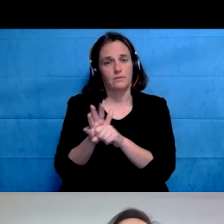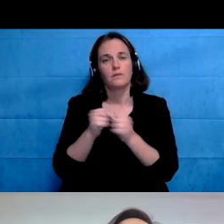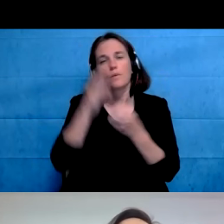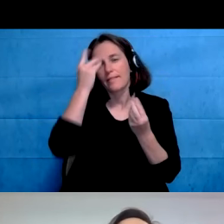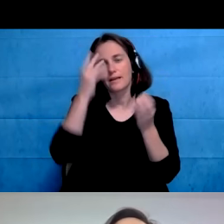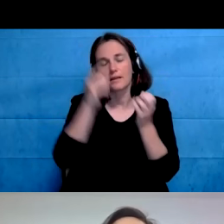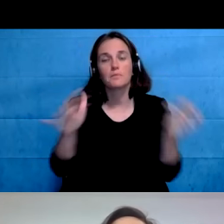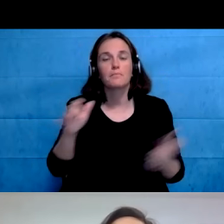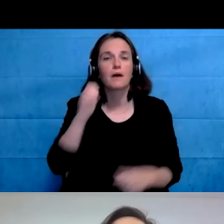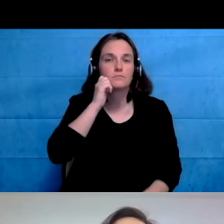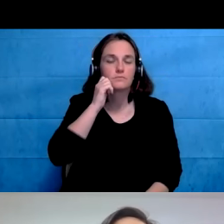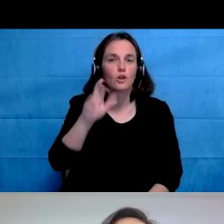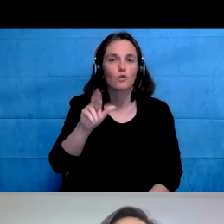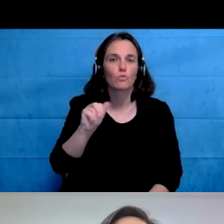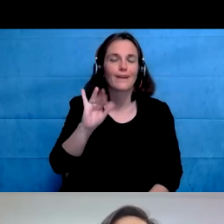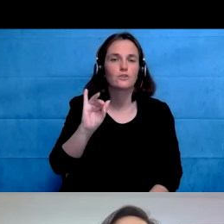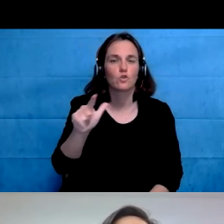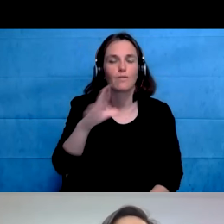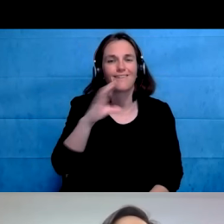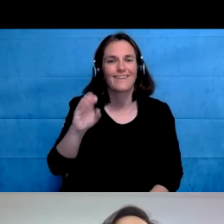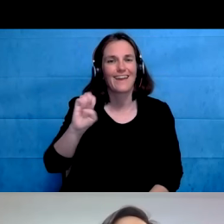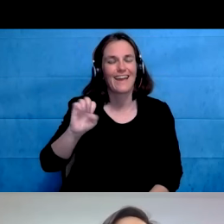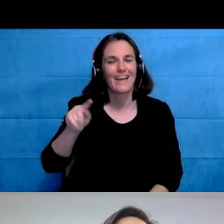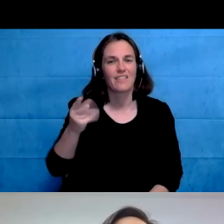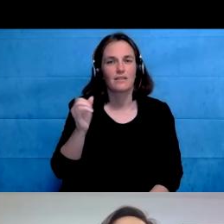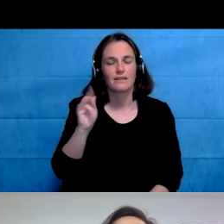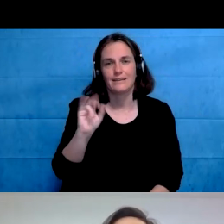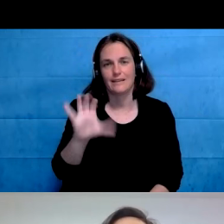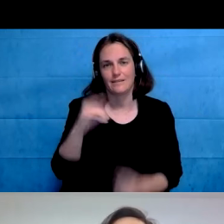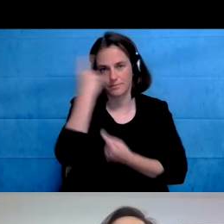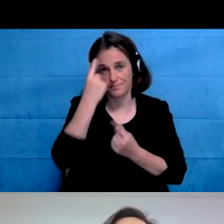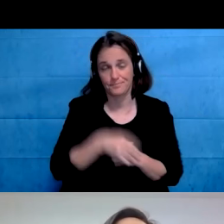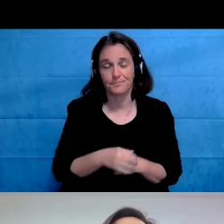and ethnic considerations of this disorder. Both post COVID and COVID-19 are known